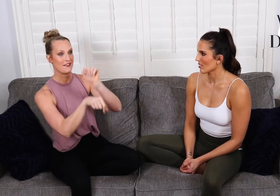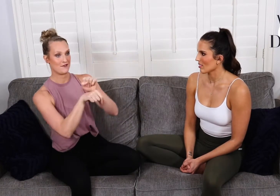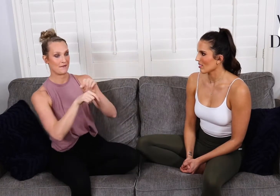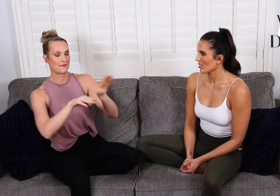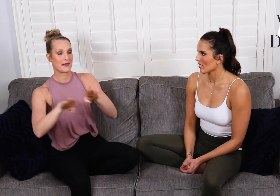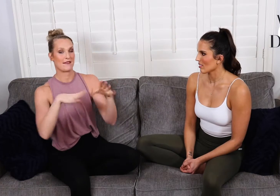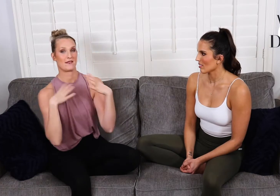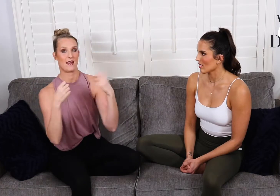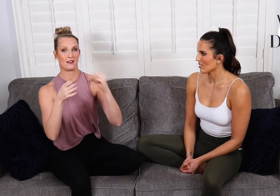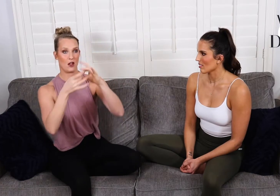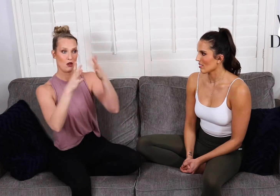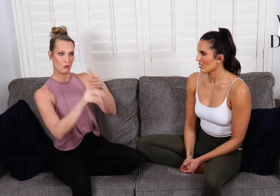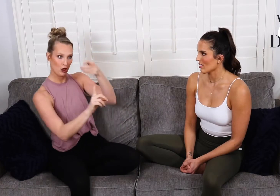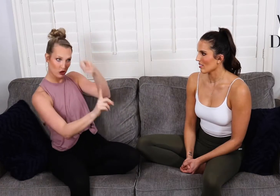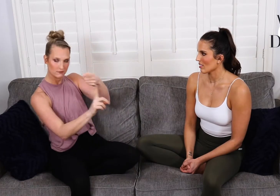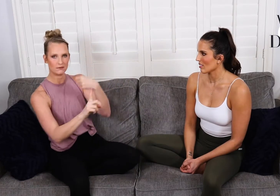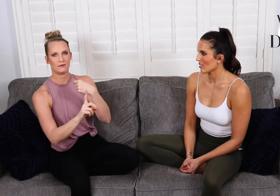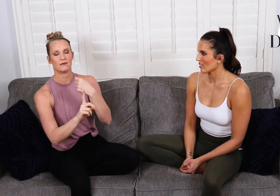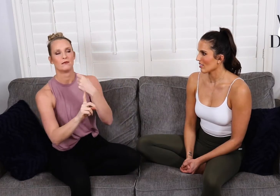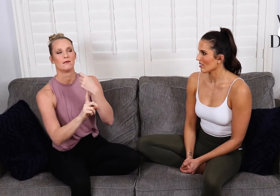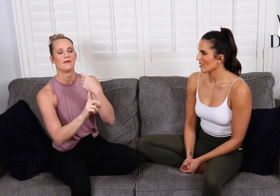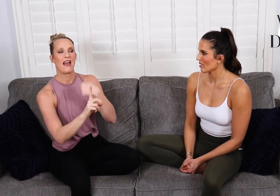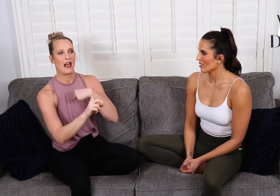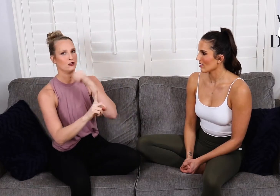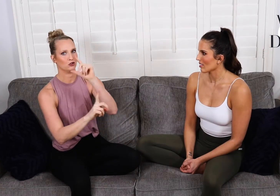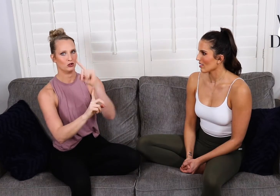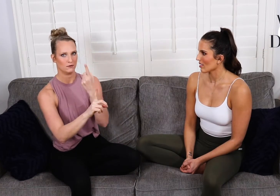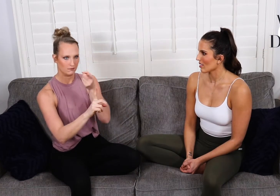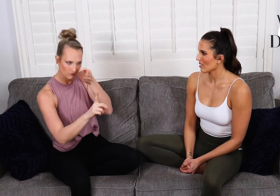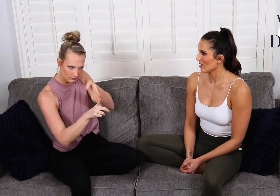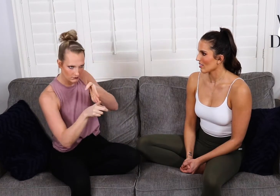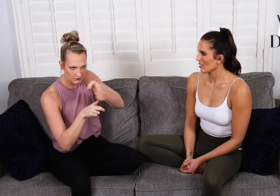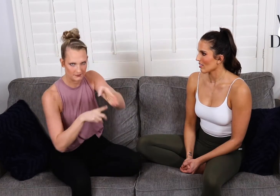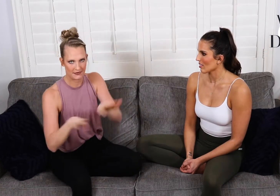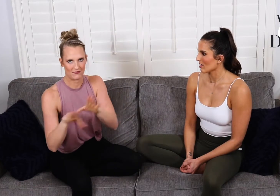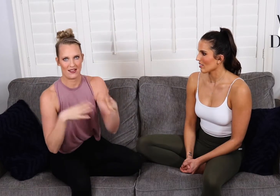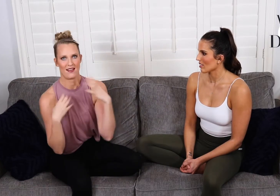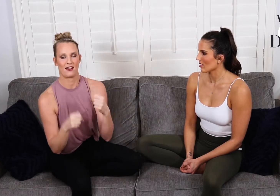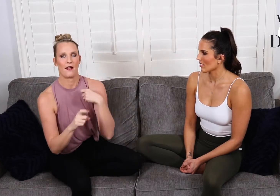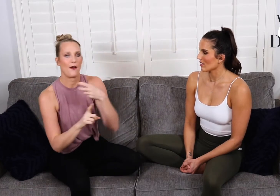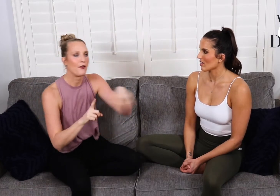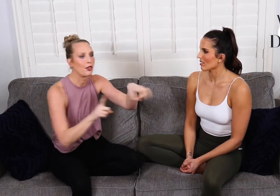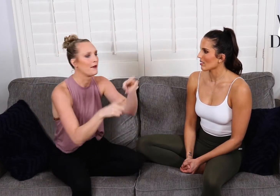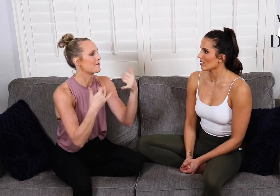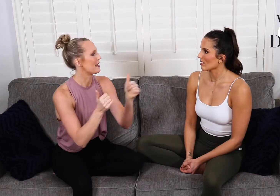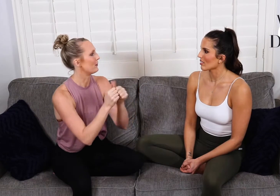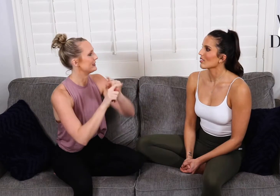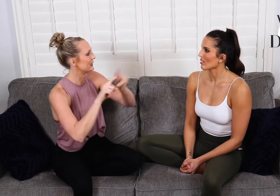So as a Behavioral Health Coordinator, I didn't just work with Behavioral Health, I wore many